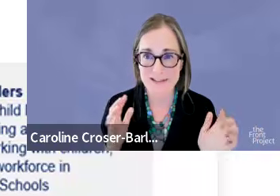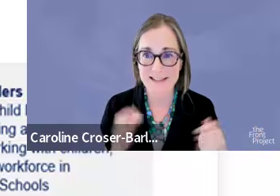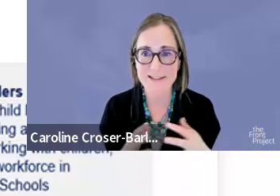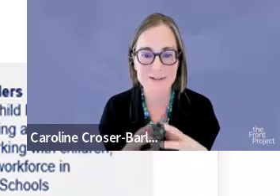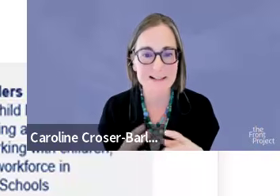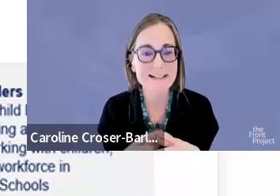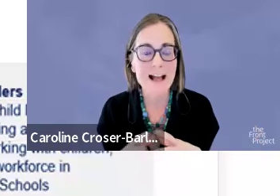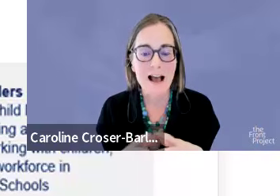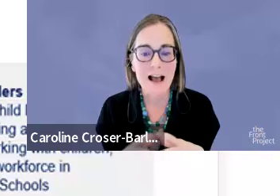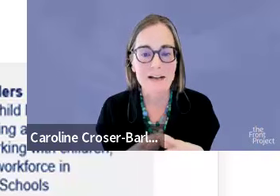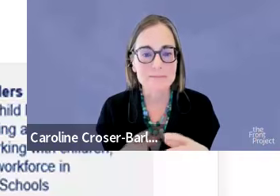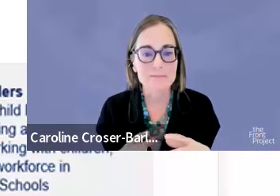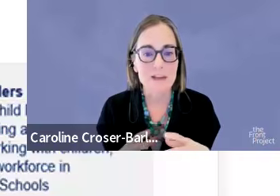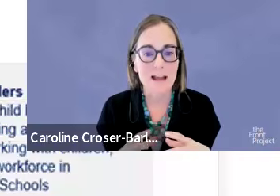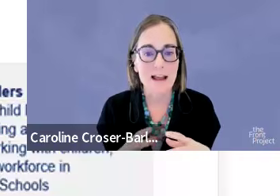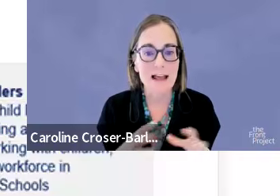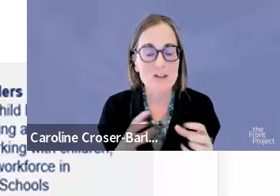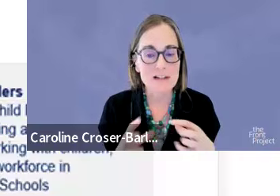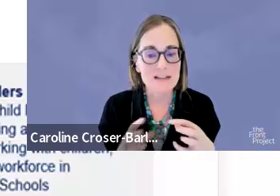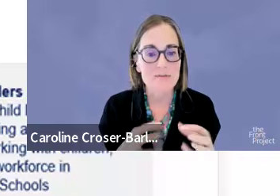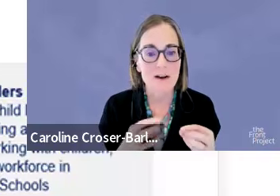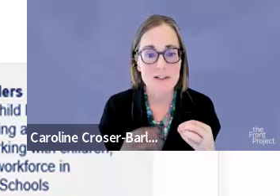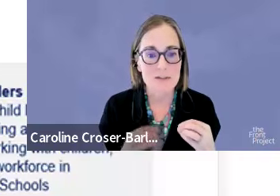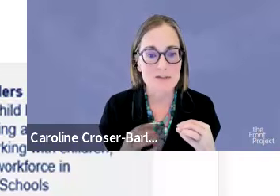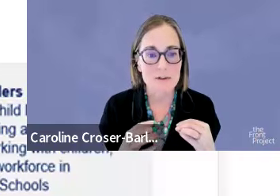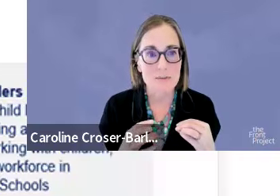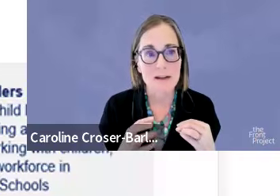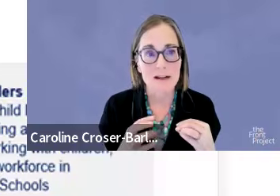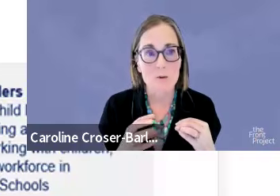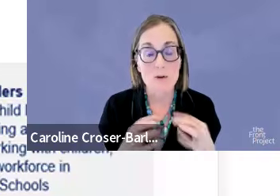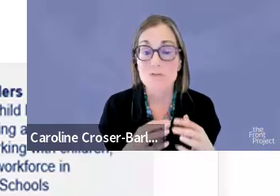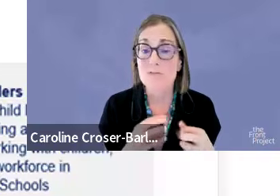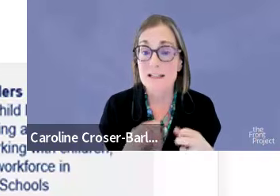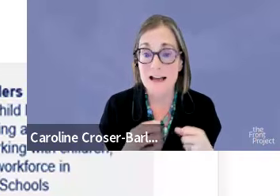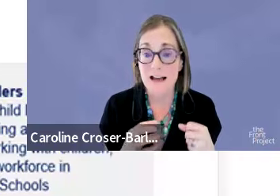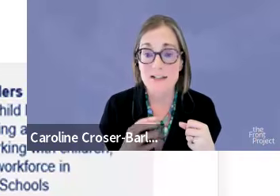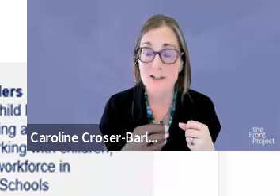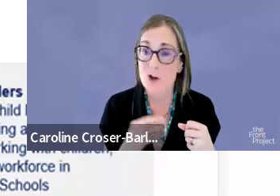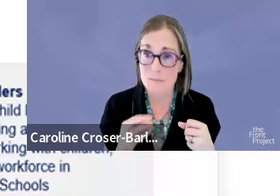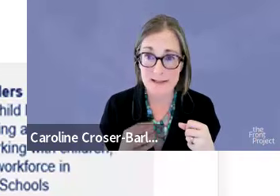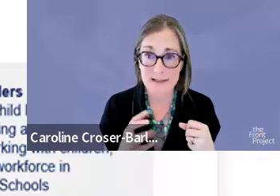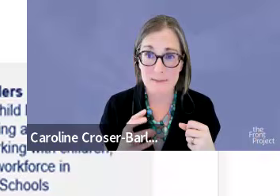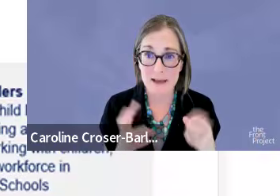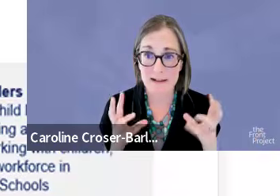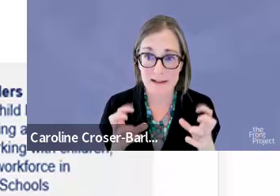will post a link to it, actually the advisory group worked really hard to not make it about